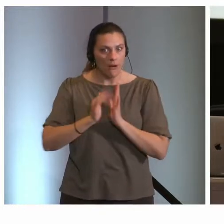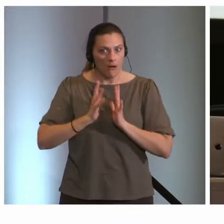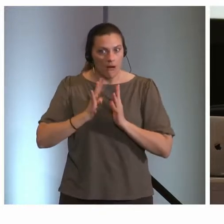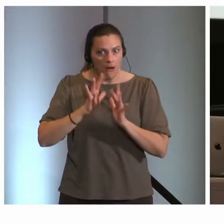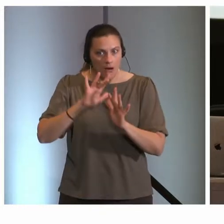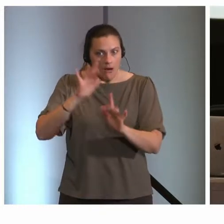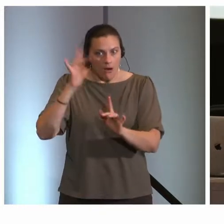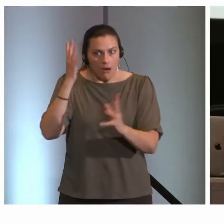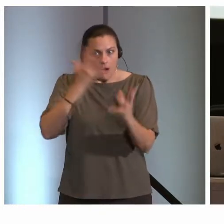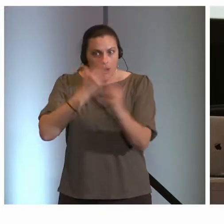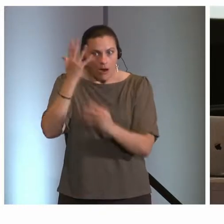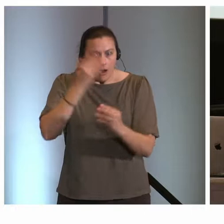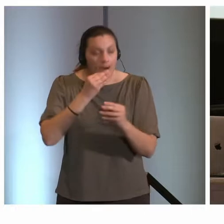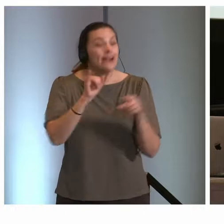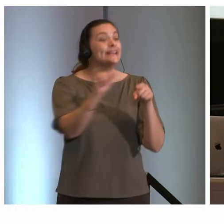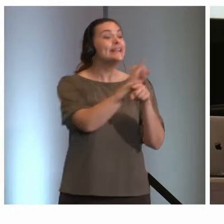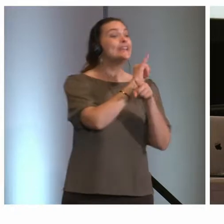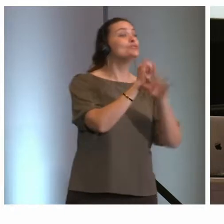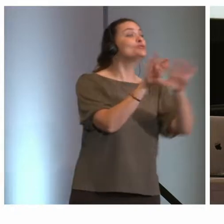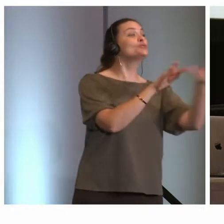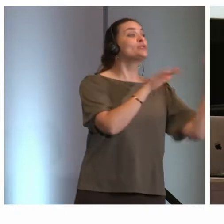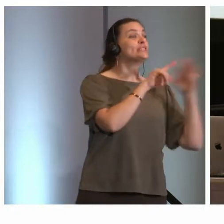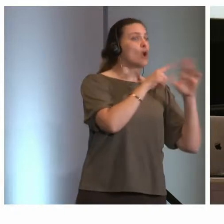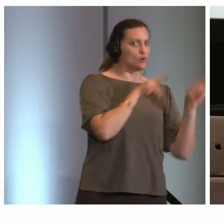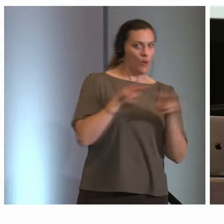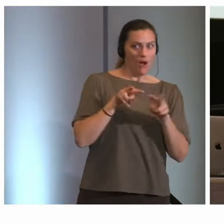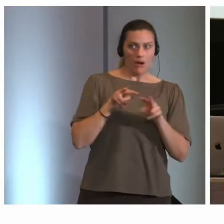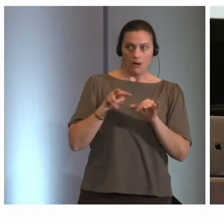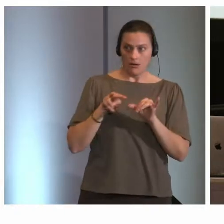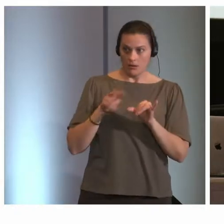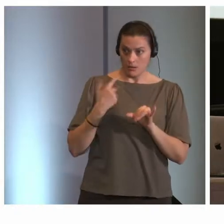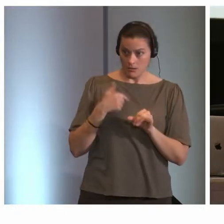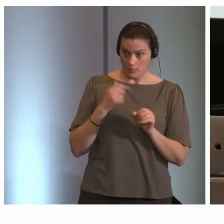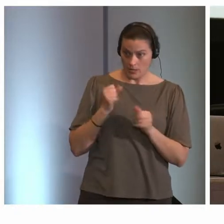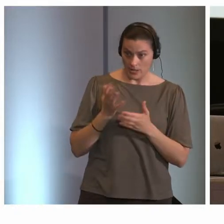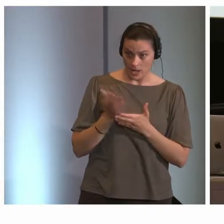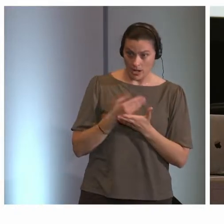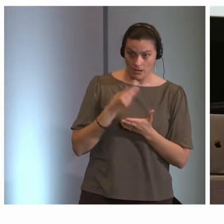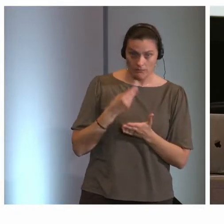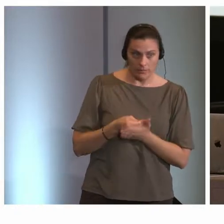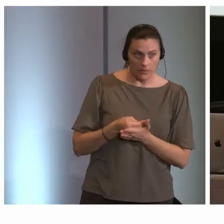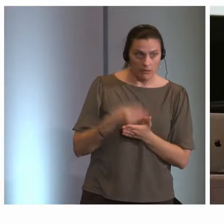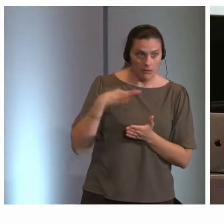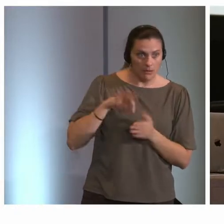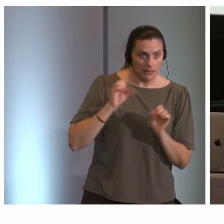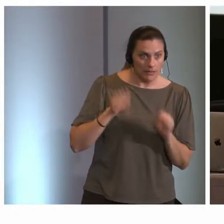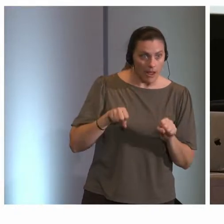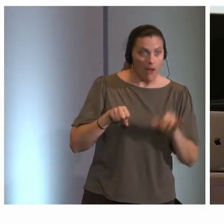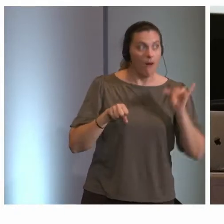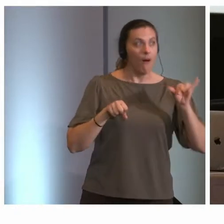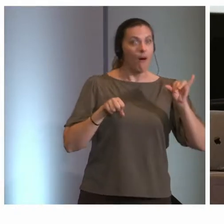culture, and Deaf talent, that now, the industry is starting to wake up and see, it's bankable.